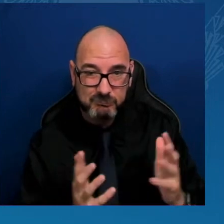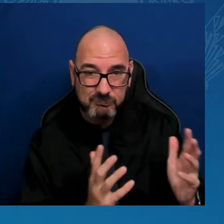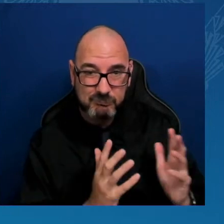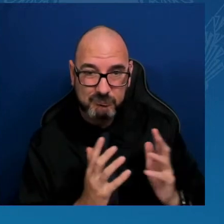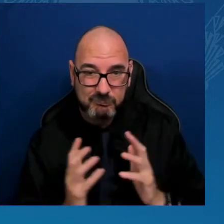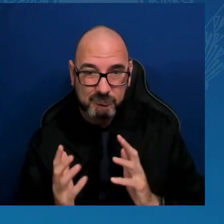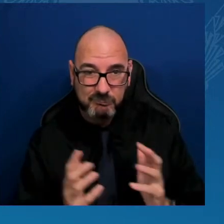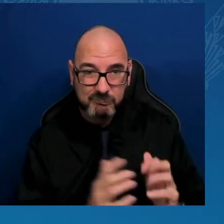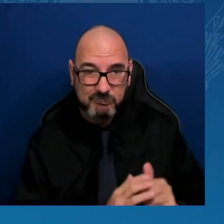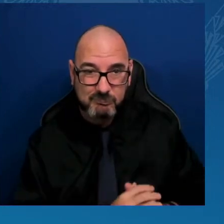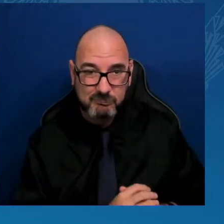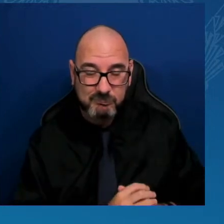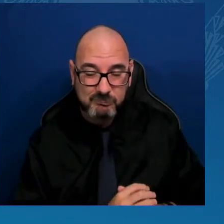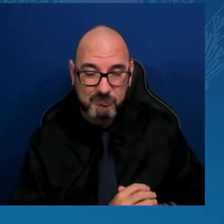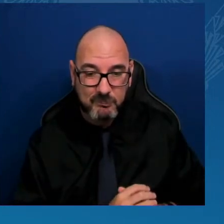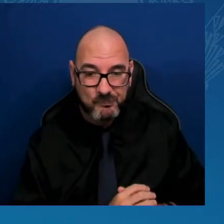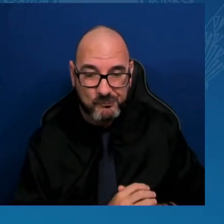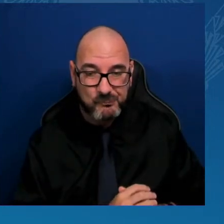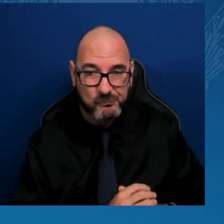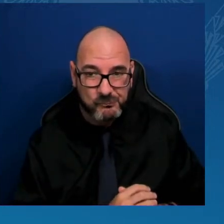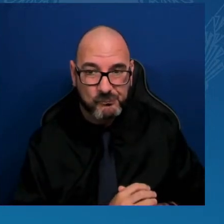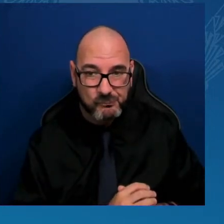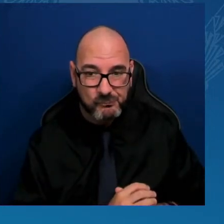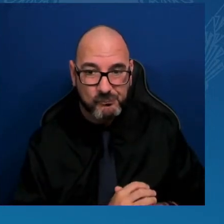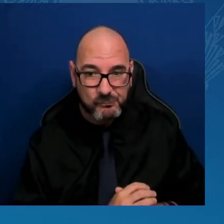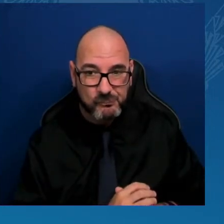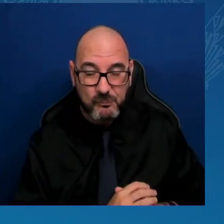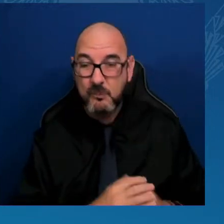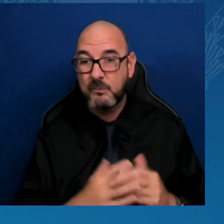And as I said last week when I was again here in Florida: